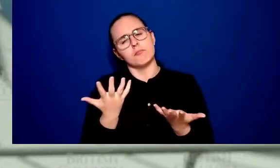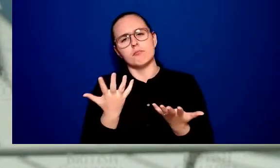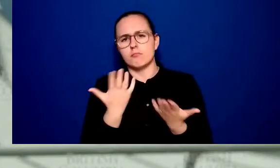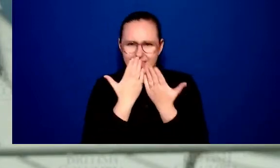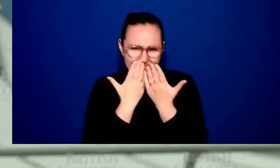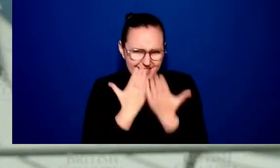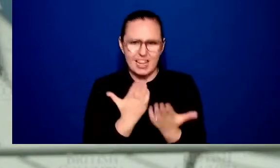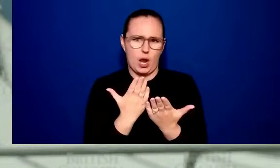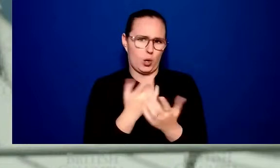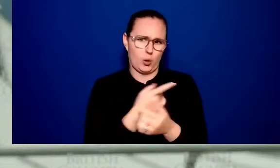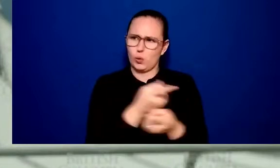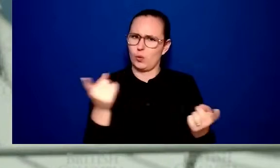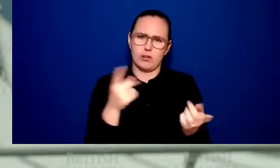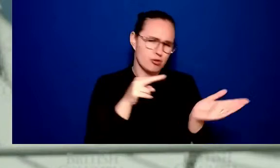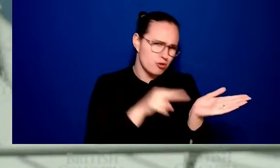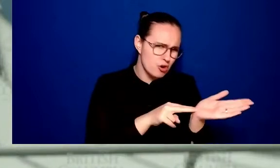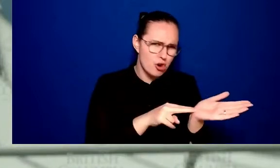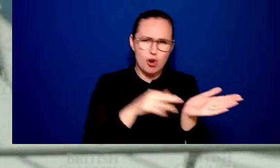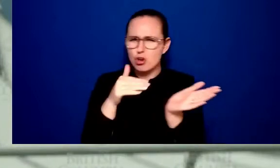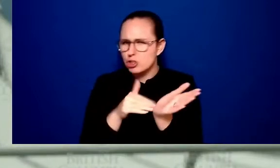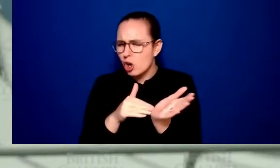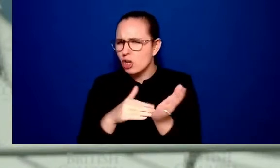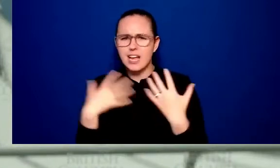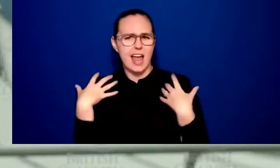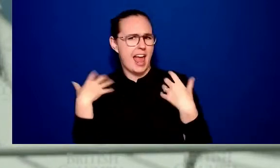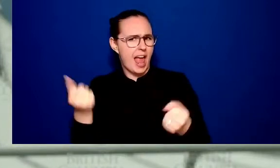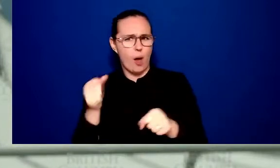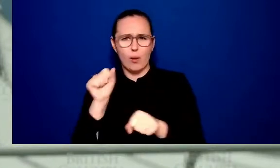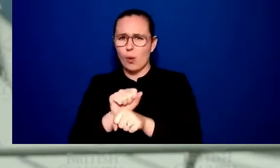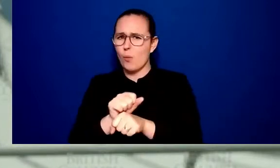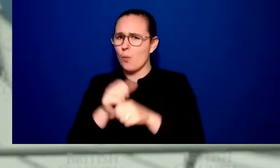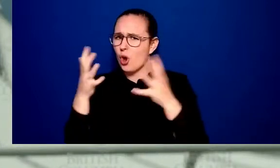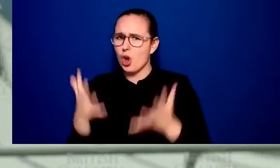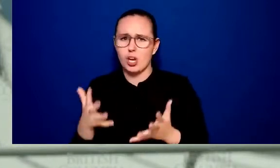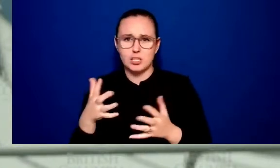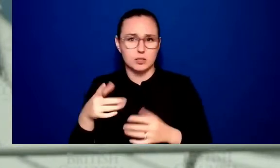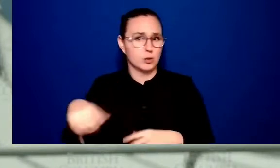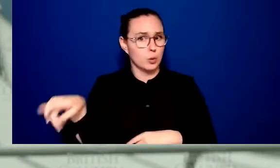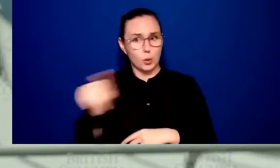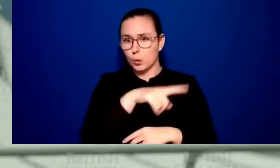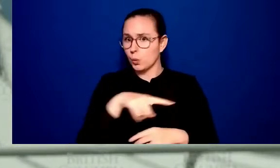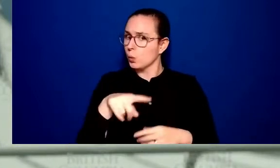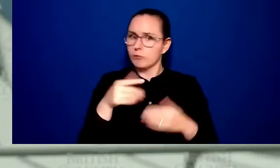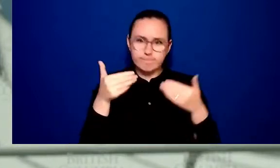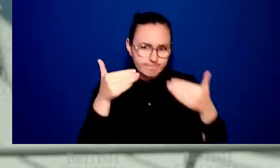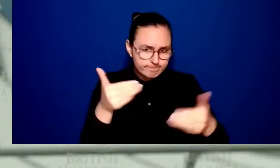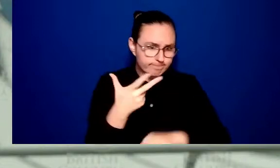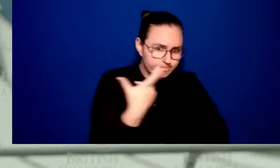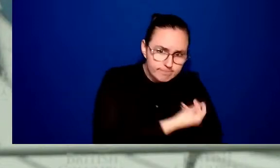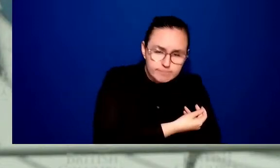It is not too late. If you know better than those working in